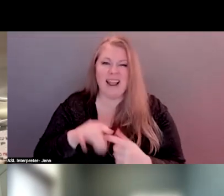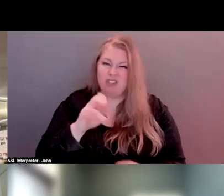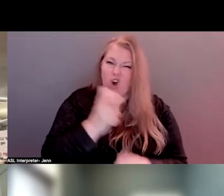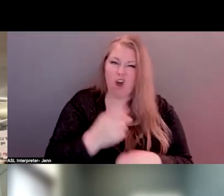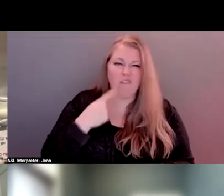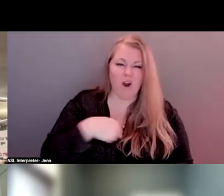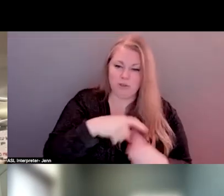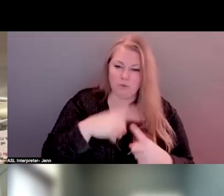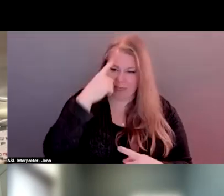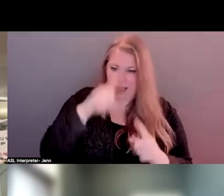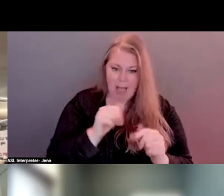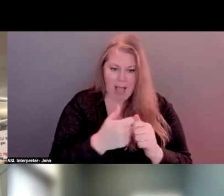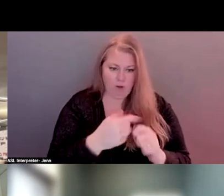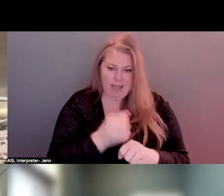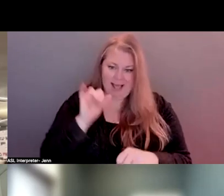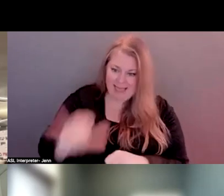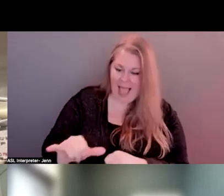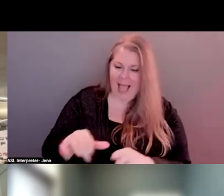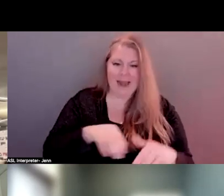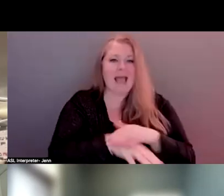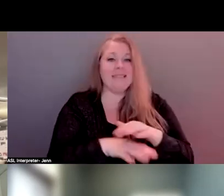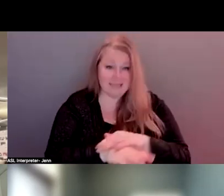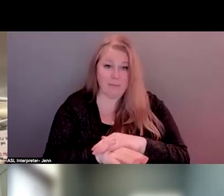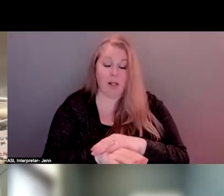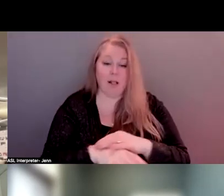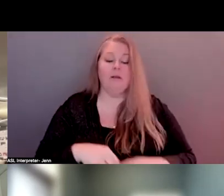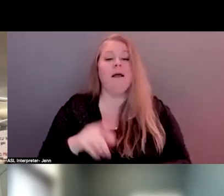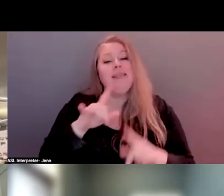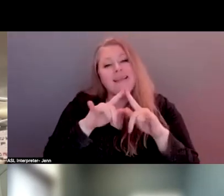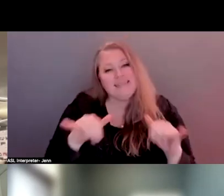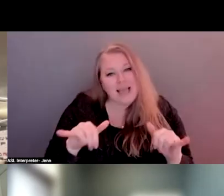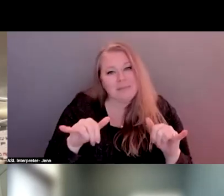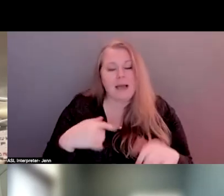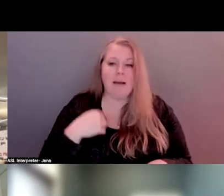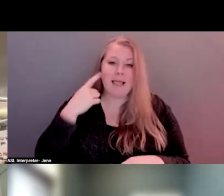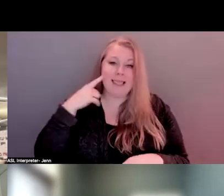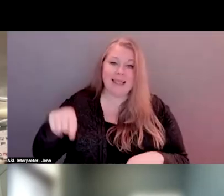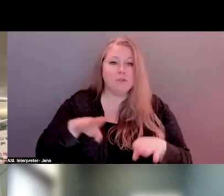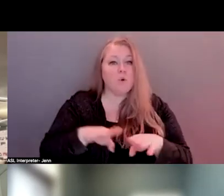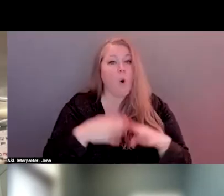about how to make it accessible. But at the same time I also think this opens up a big opportunity